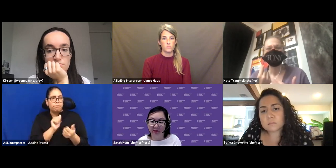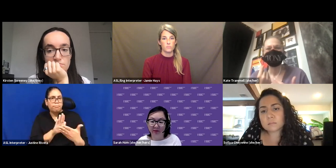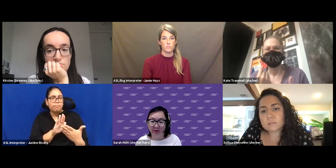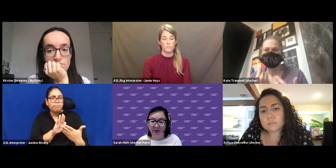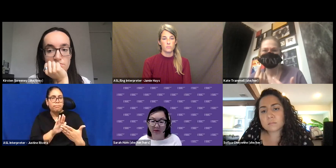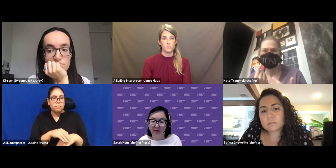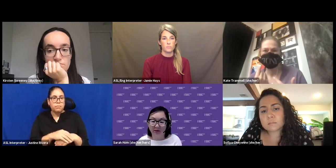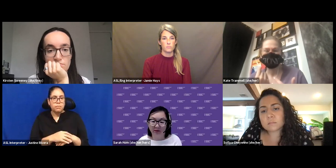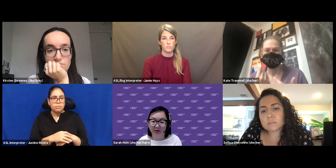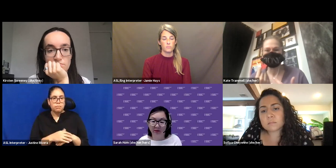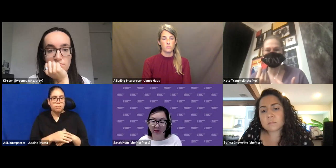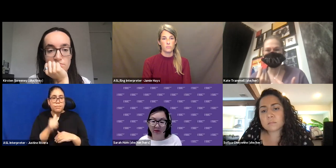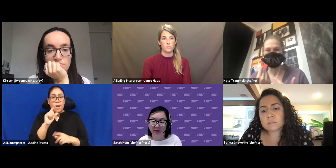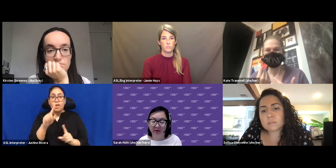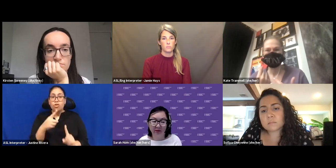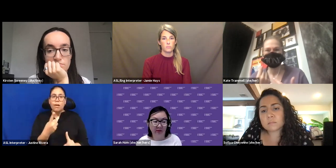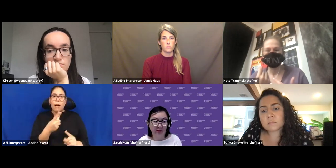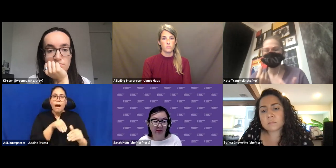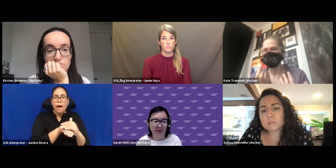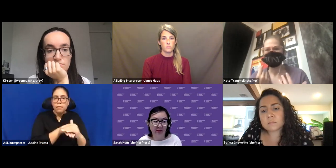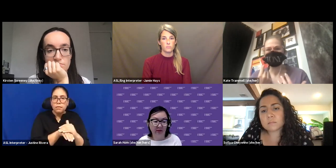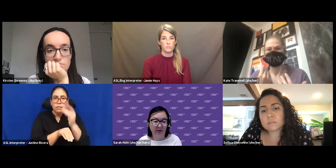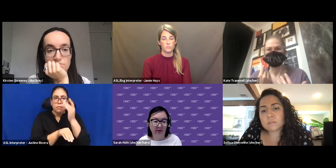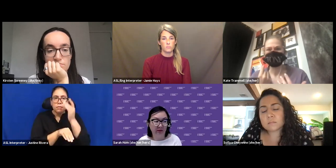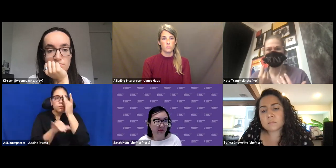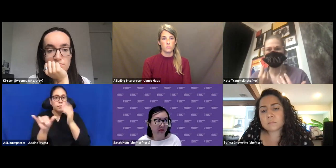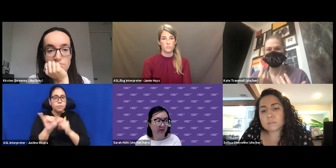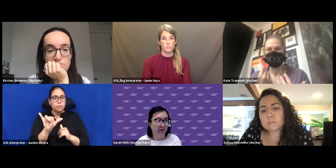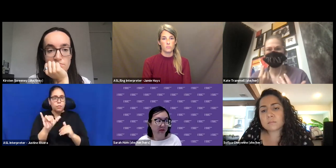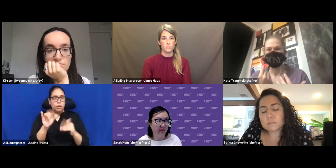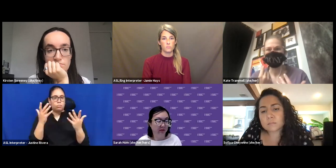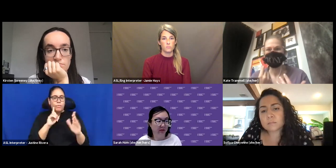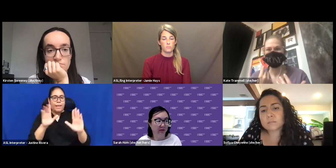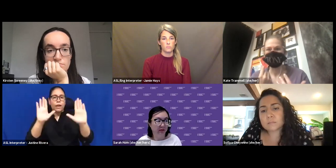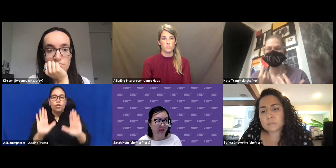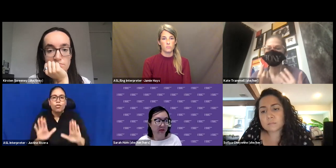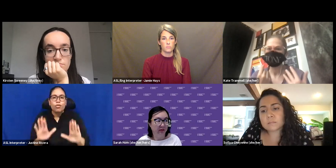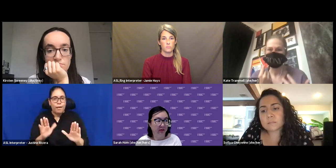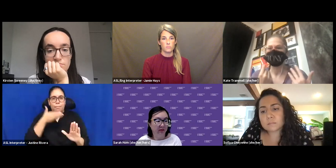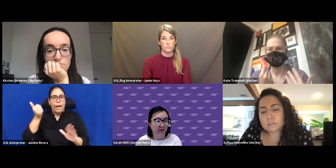only access but also a greater education of how disabled